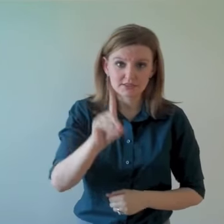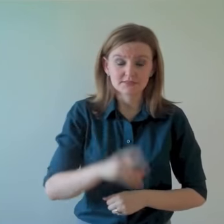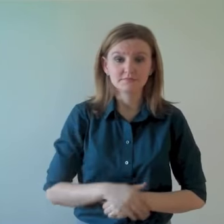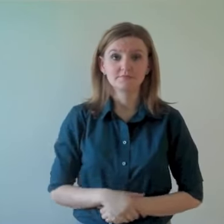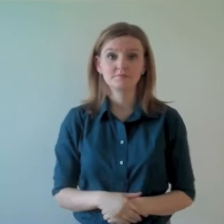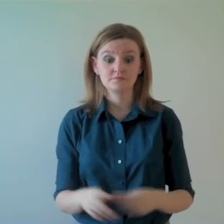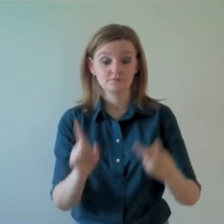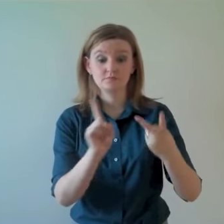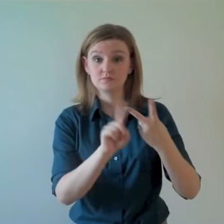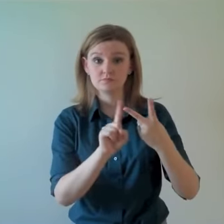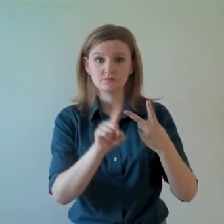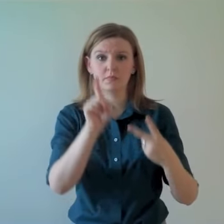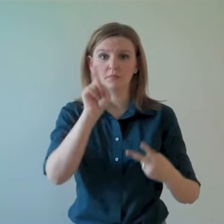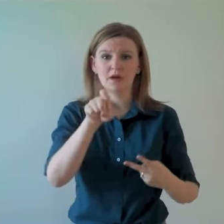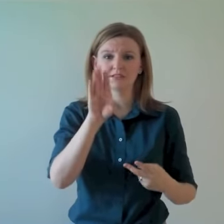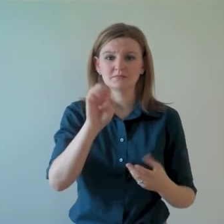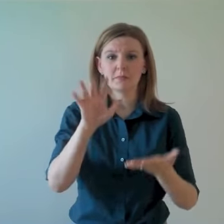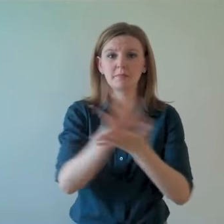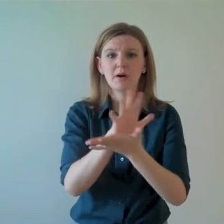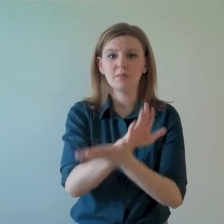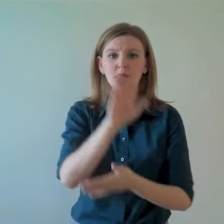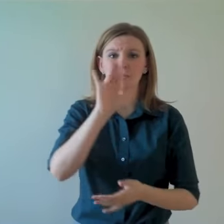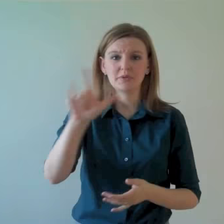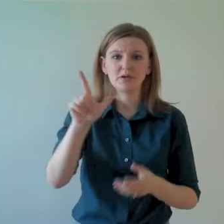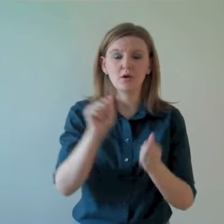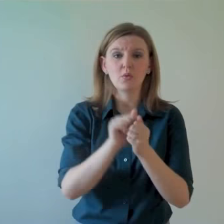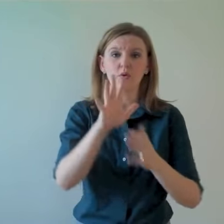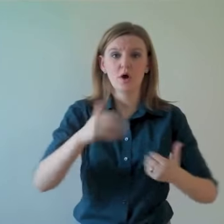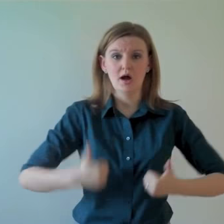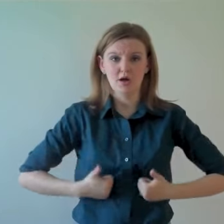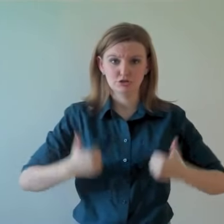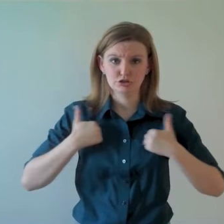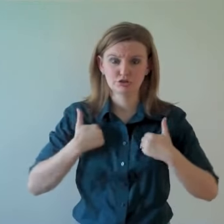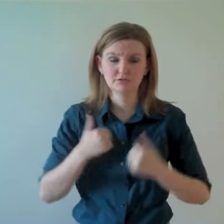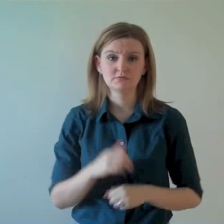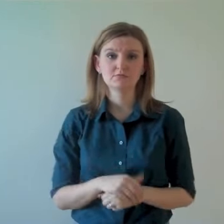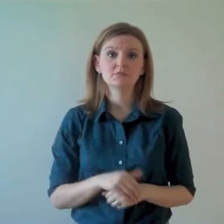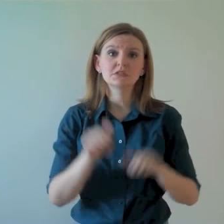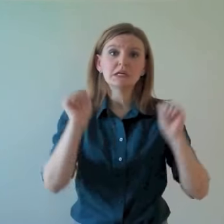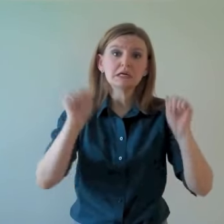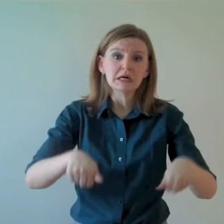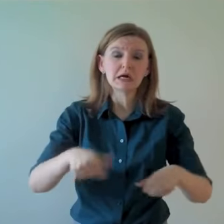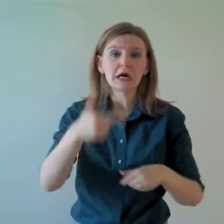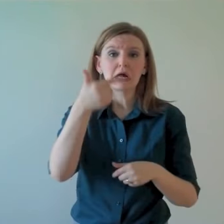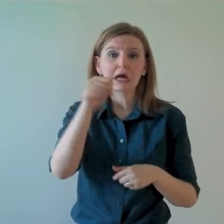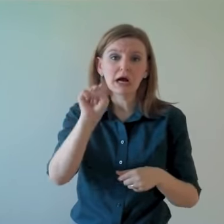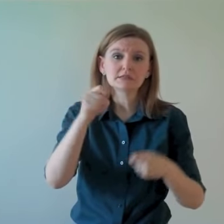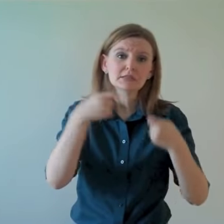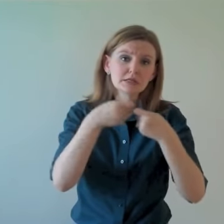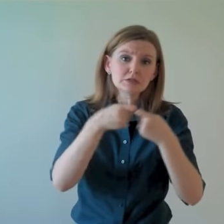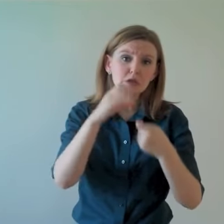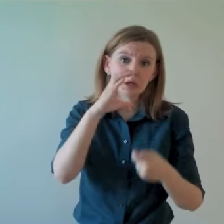or a passport - maybe a military ID. The other must be a paper bill with your address.